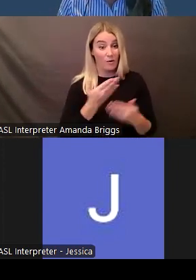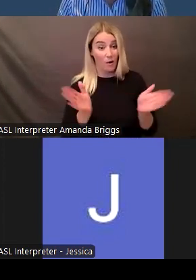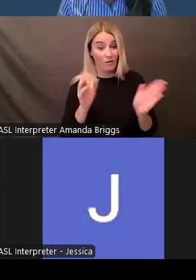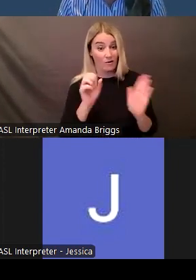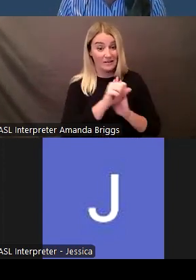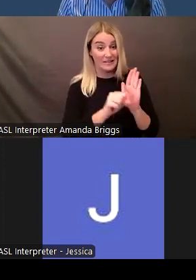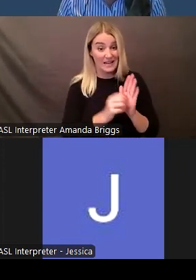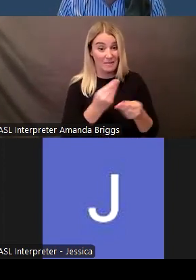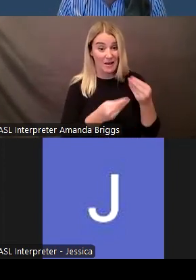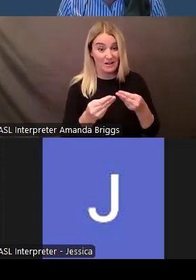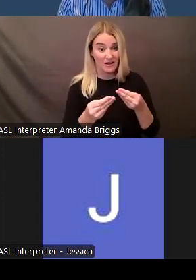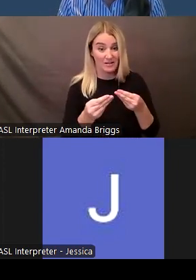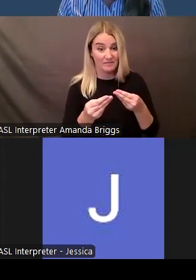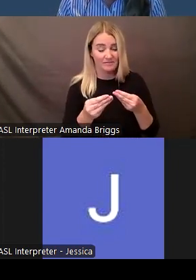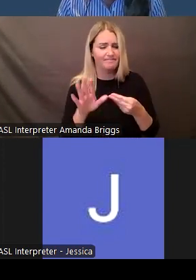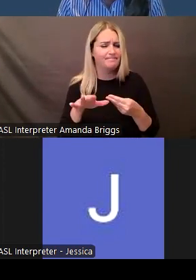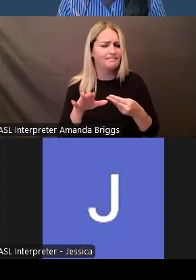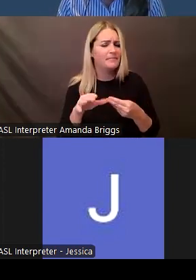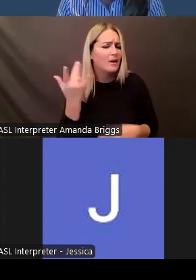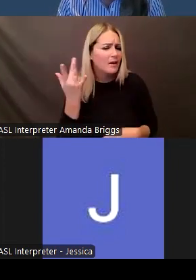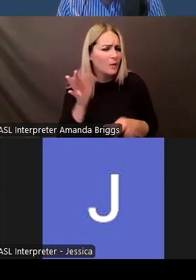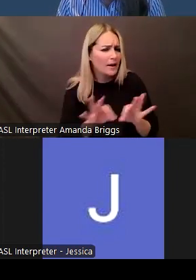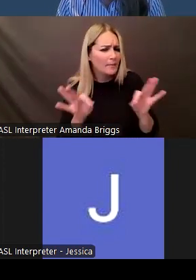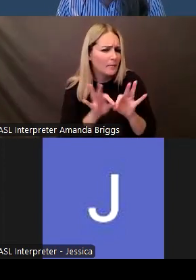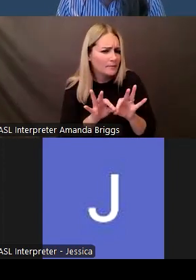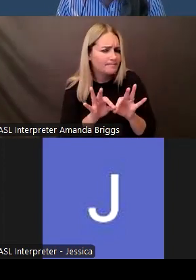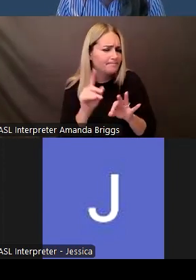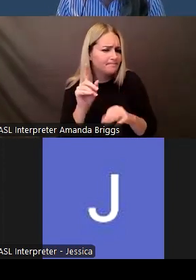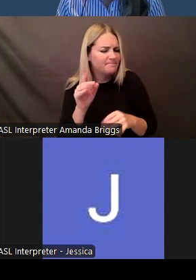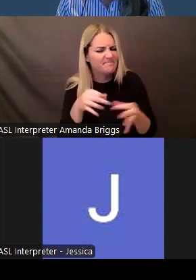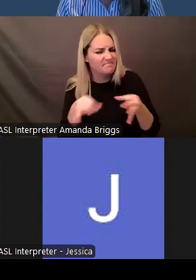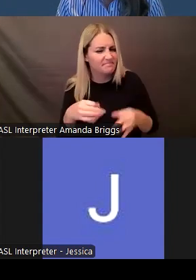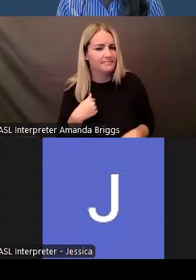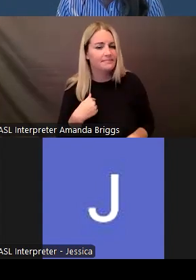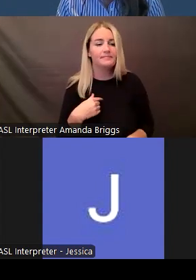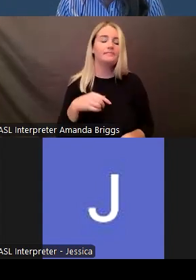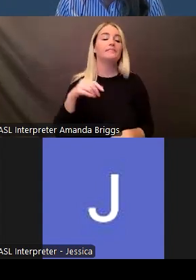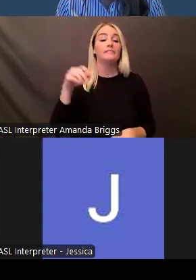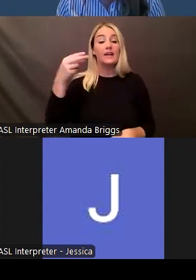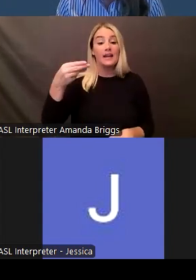Now, why is that important? Well, HR 1 one limits California's ability to pay